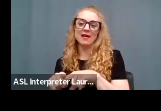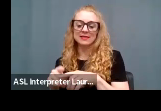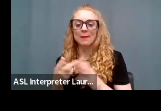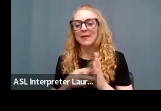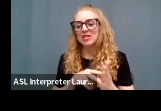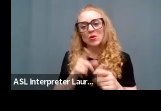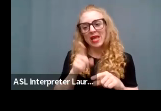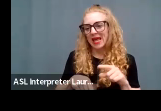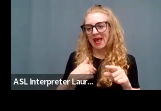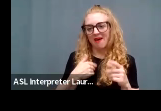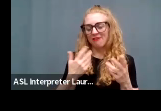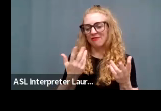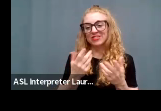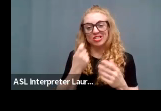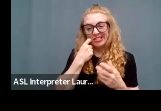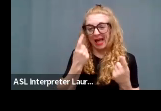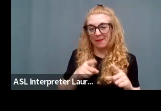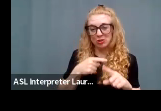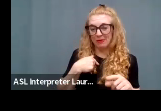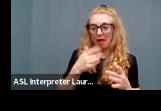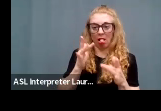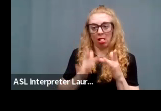something that just happened to me which is I've lost my internet and there's nothing